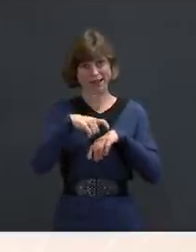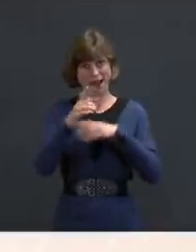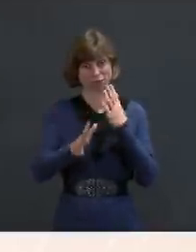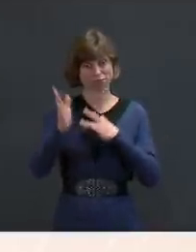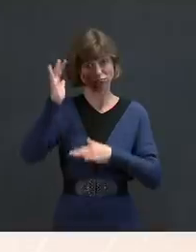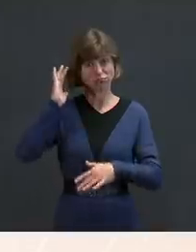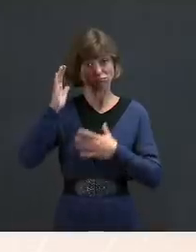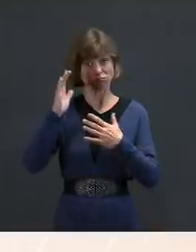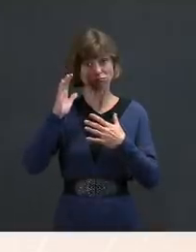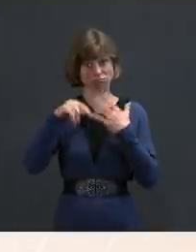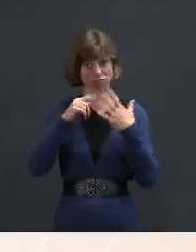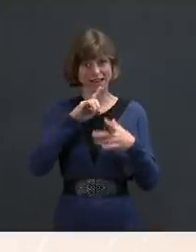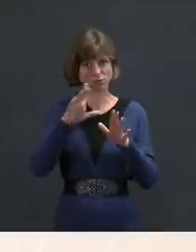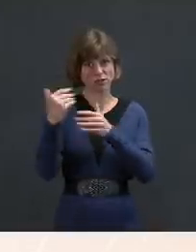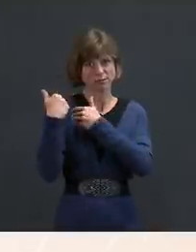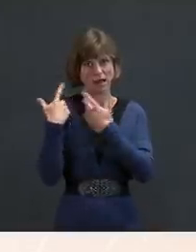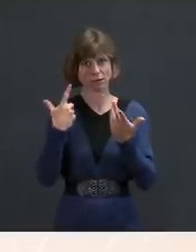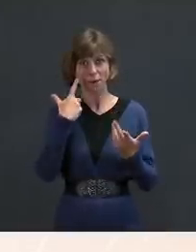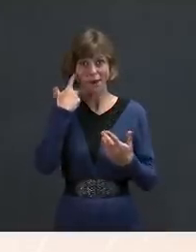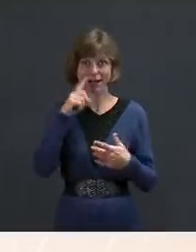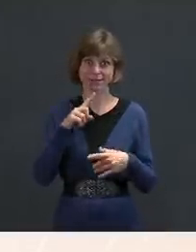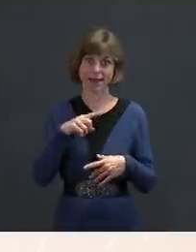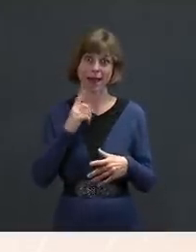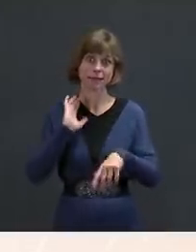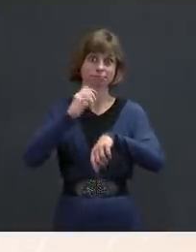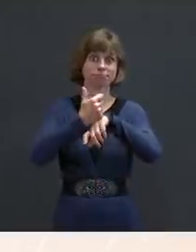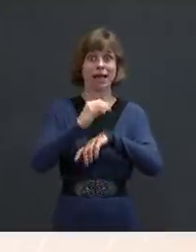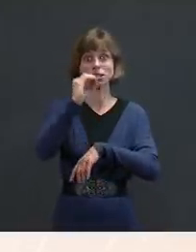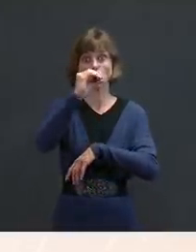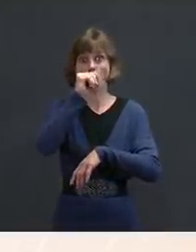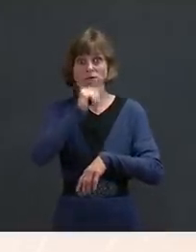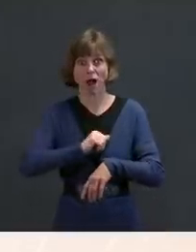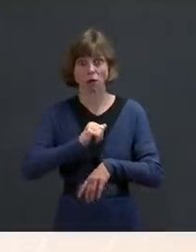enforcing that zero-tolerance policy. Secretary Mayorkas: So -- so it's a -- very important.